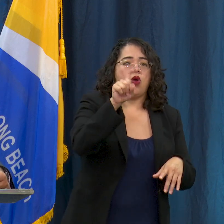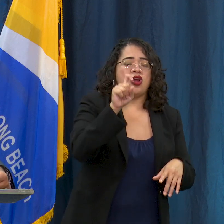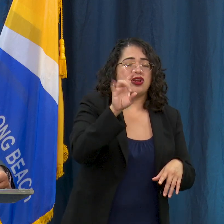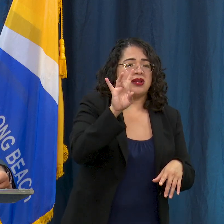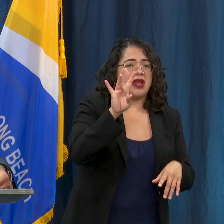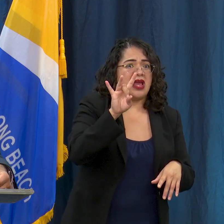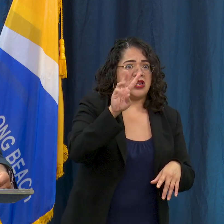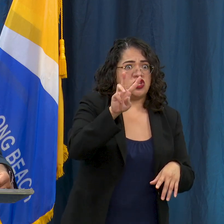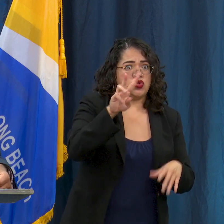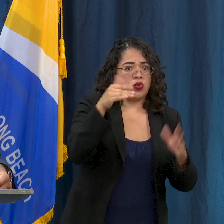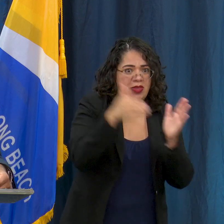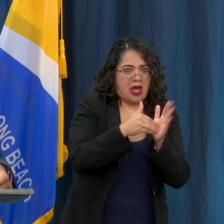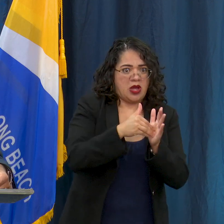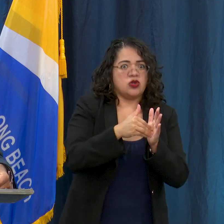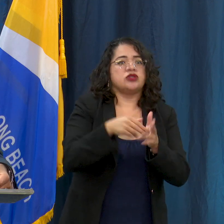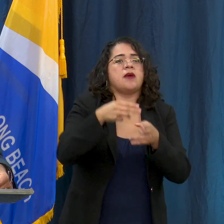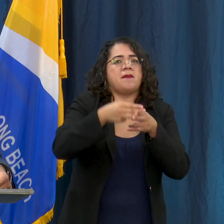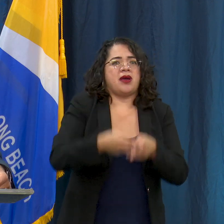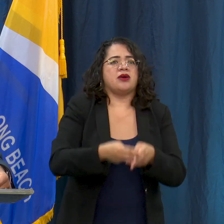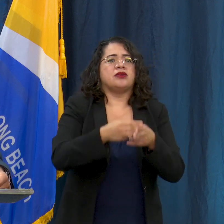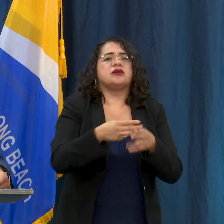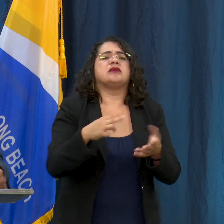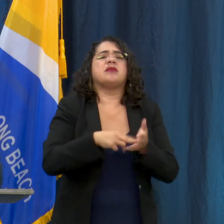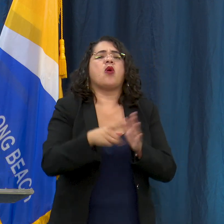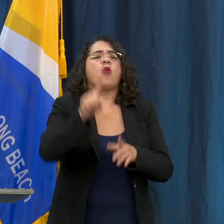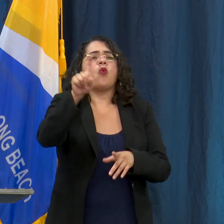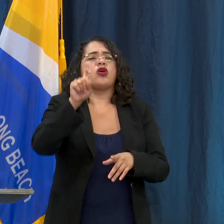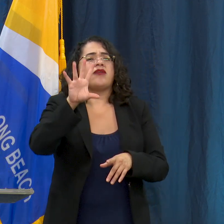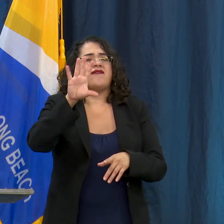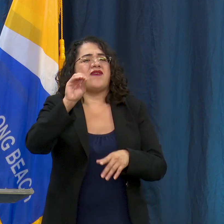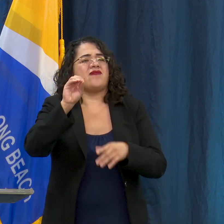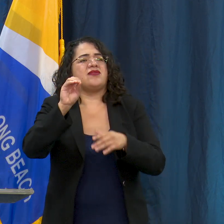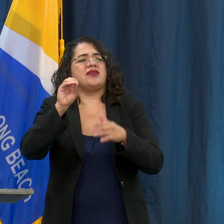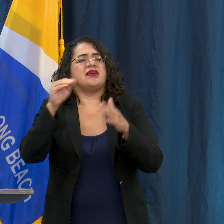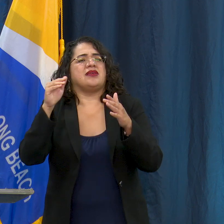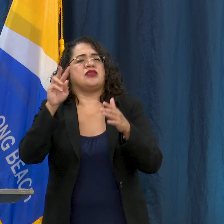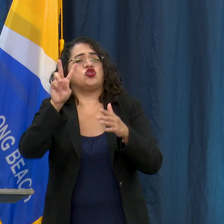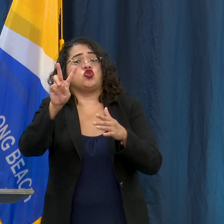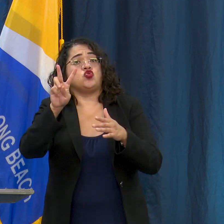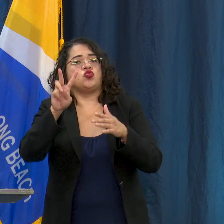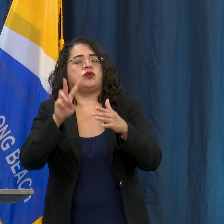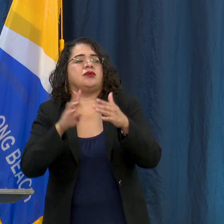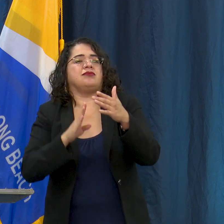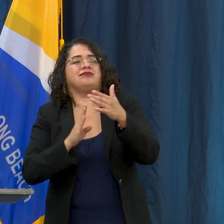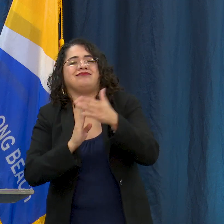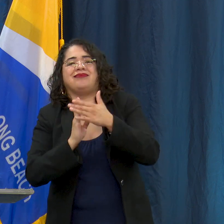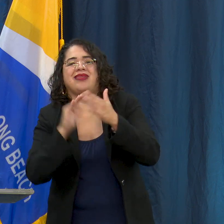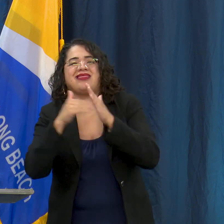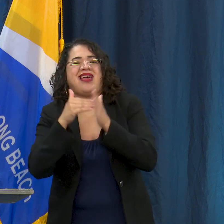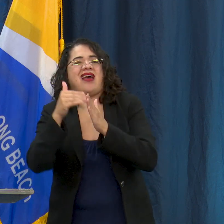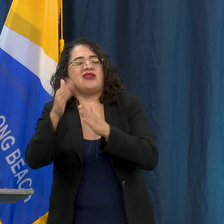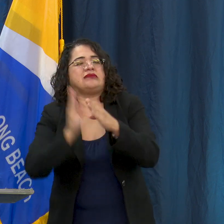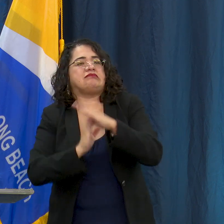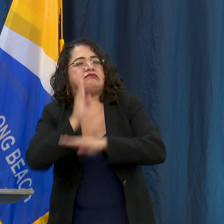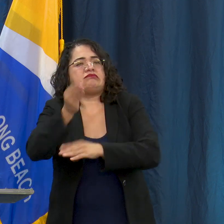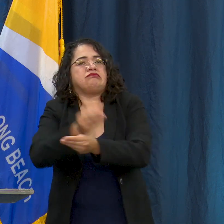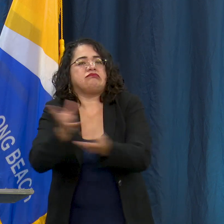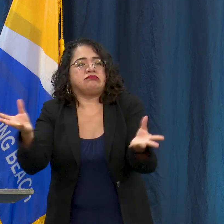food, that's over a 150,000 meals. We want to thank the Health Department, the 100 volunteers who helped out on Saturday, and our